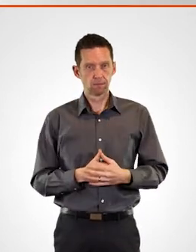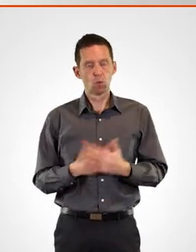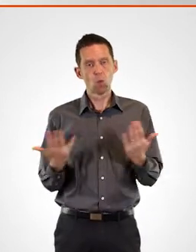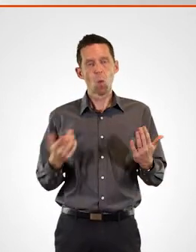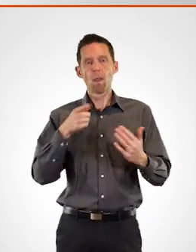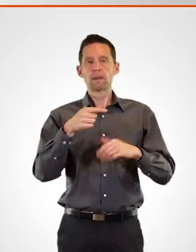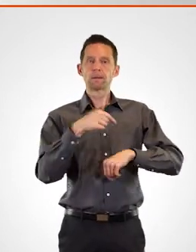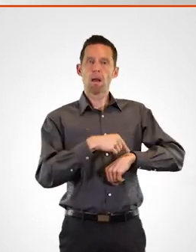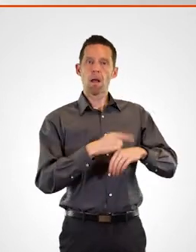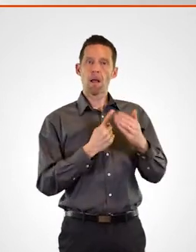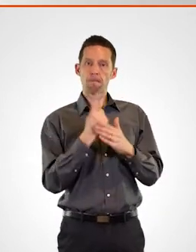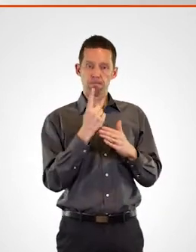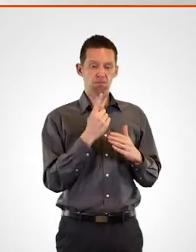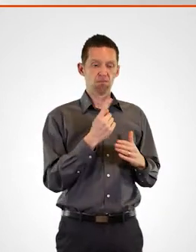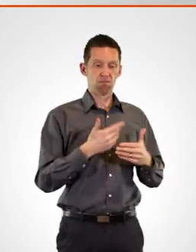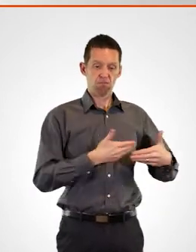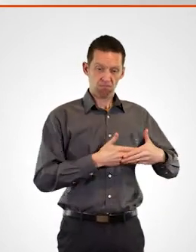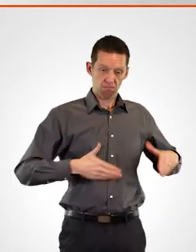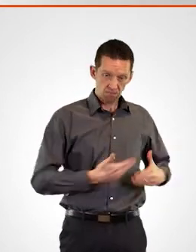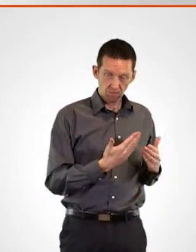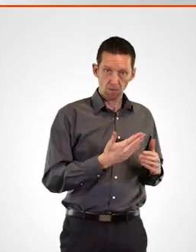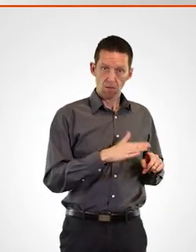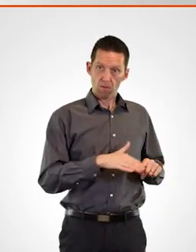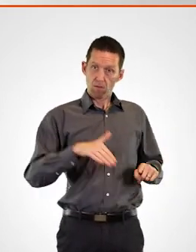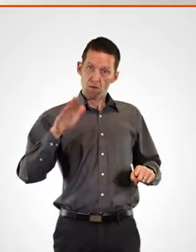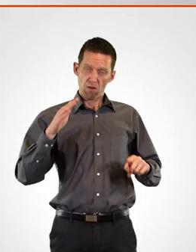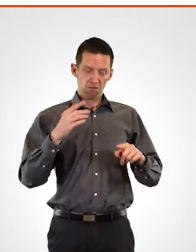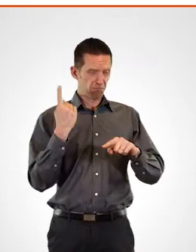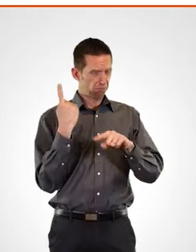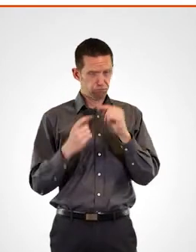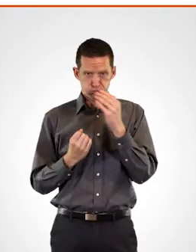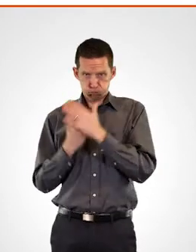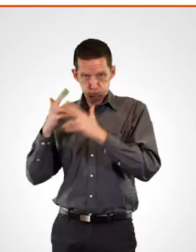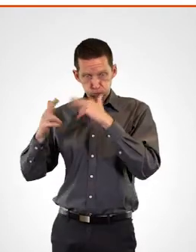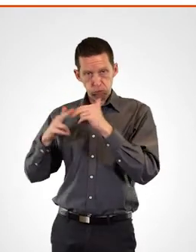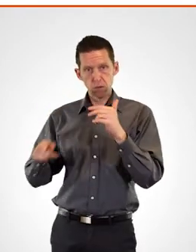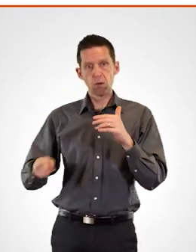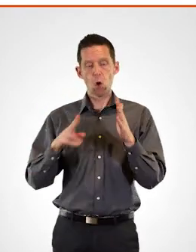So after this period of explosive growth, neural connections are really reduced through this process